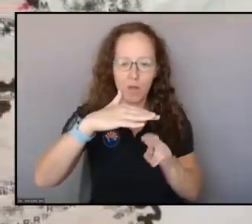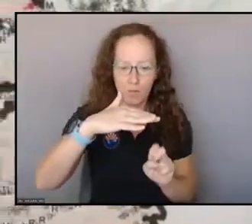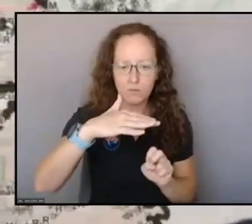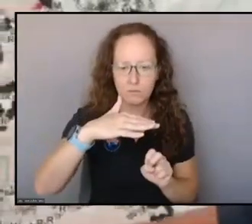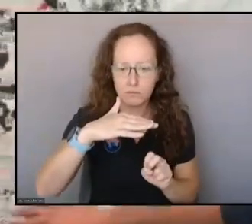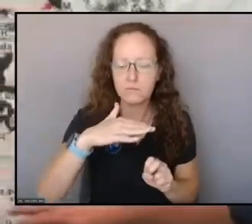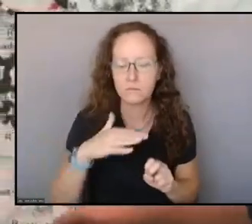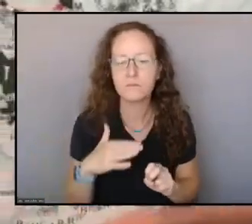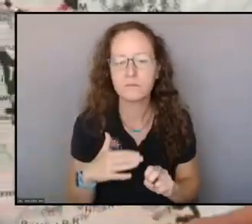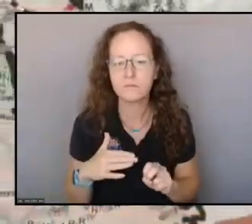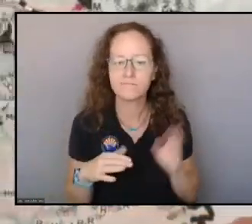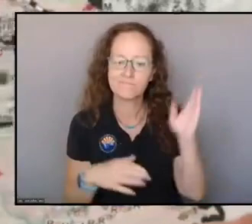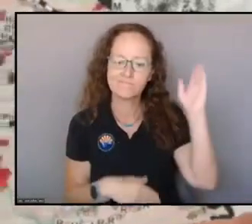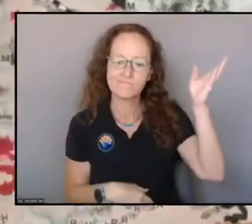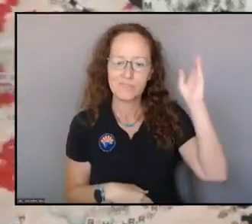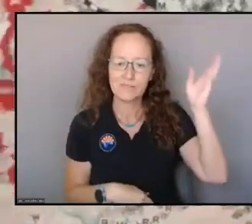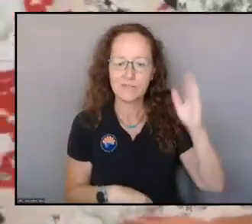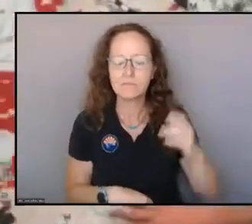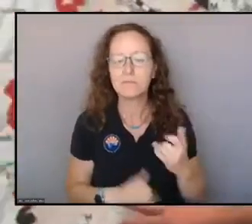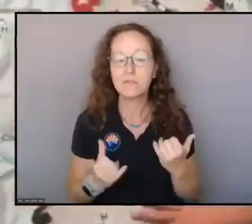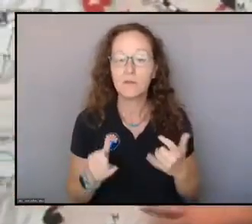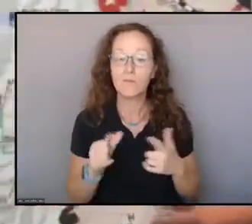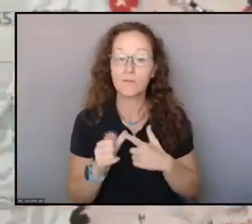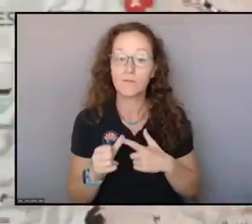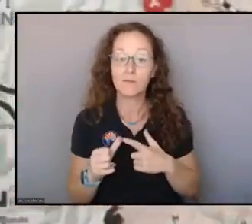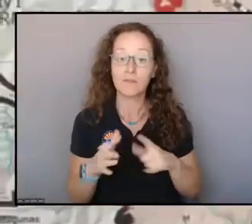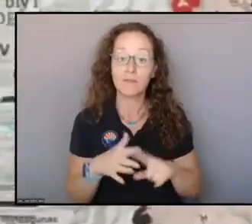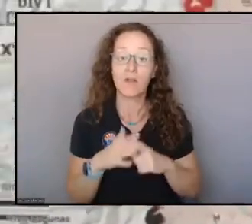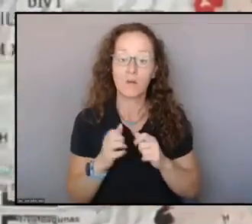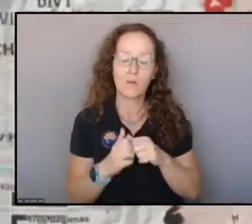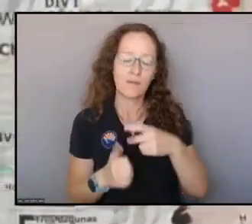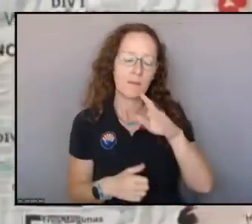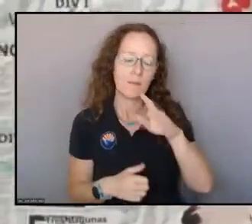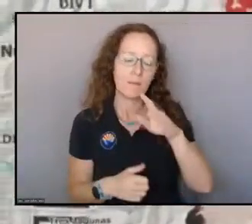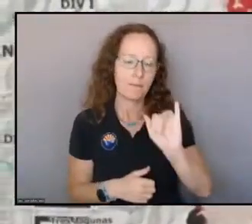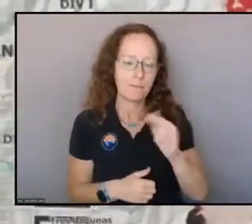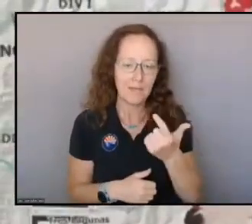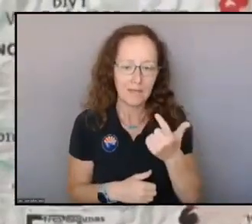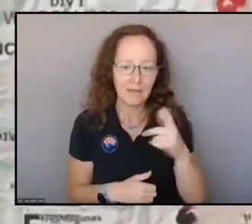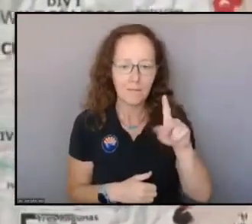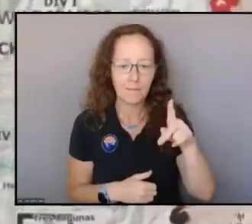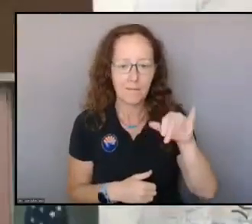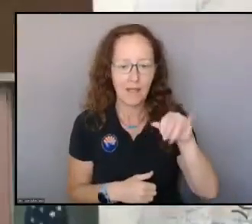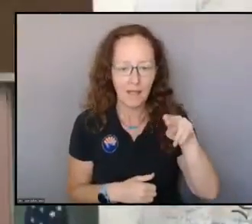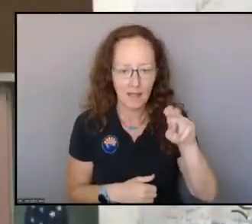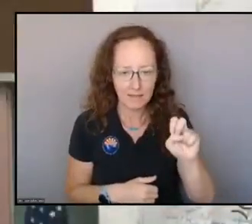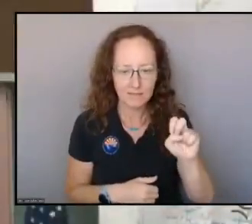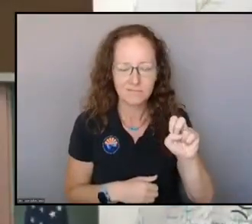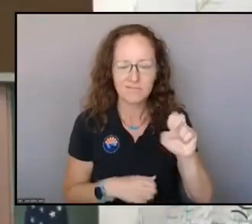TODAY WE'LL GET STARTED UP HERE IN THE BIG PINE AREA IN DIVISION ALPHA-BRAVO.